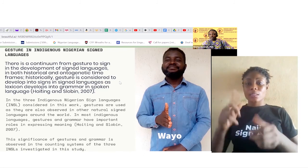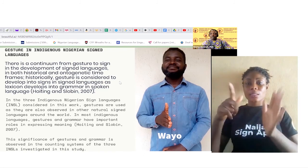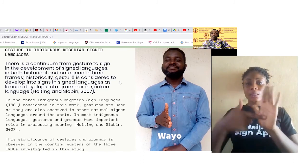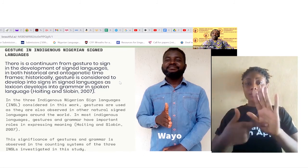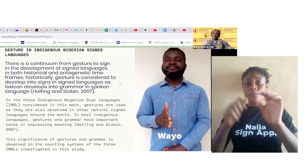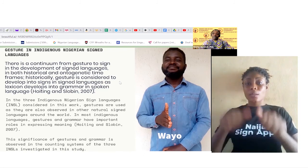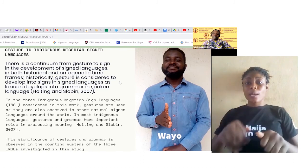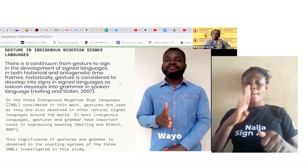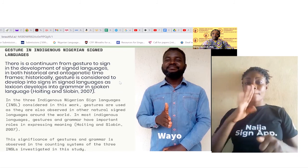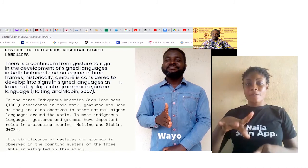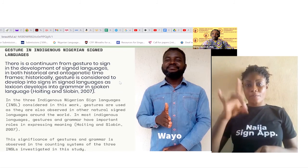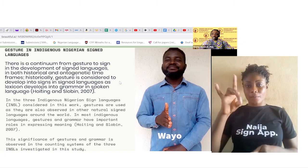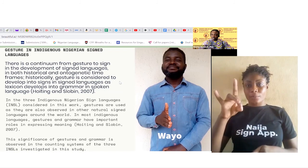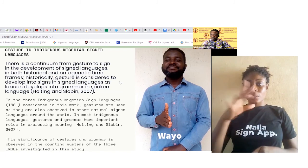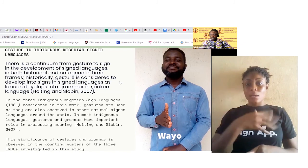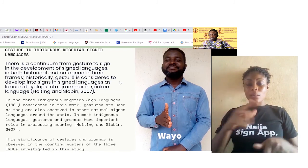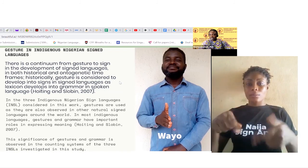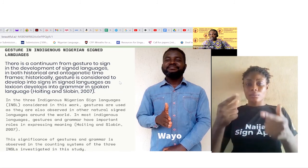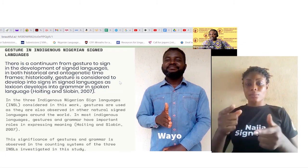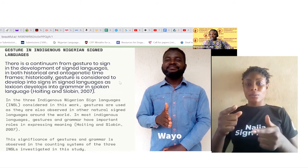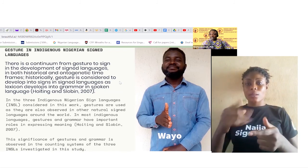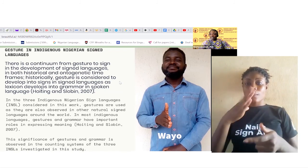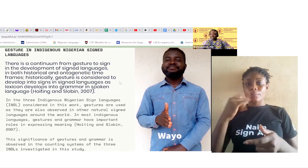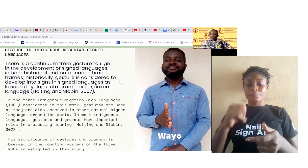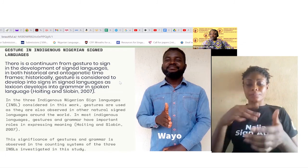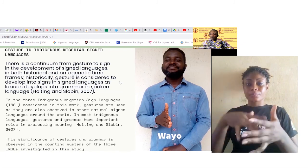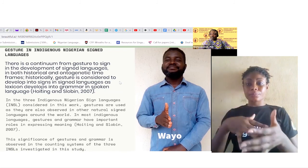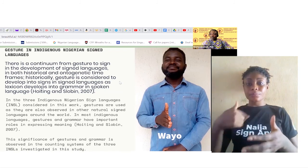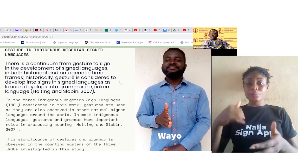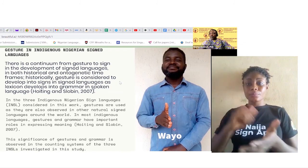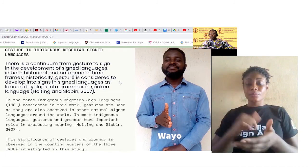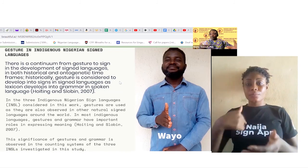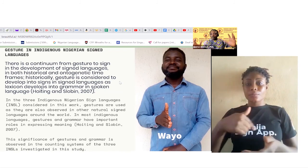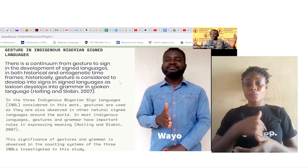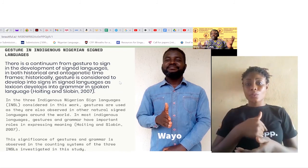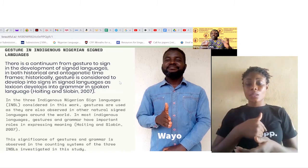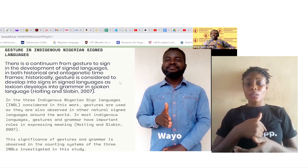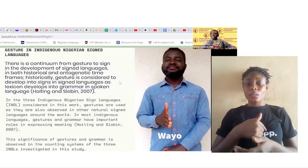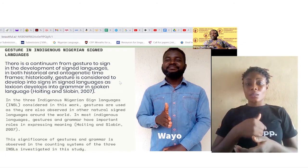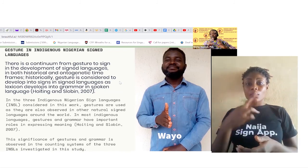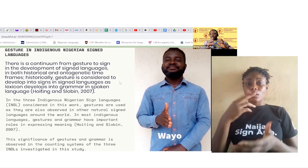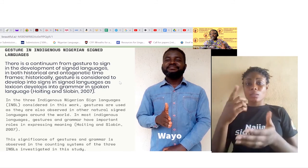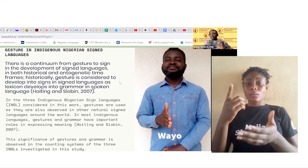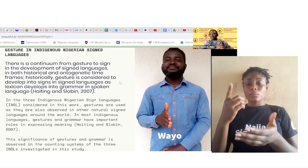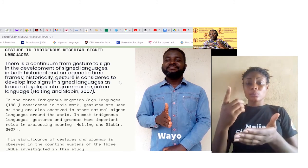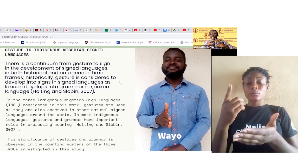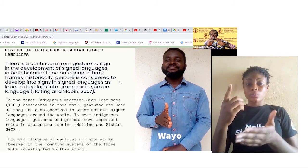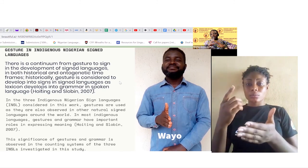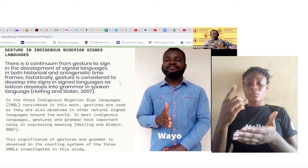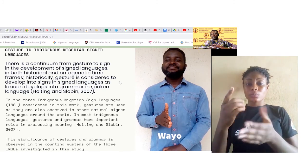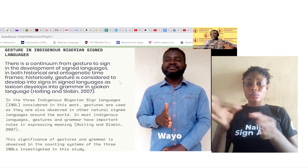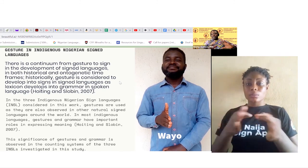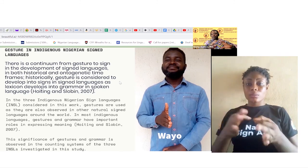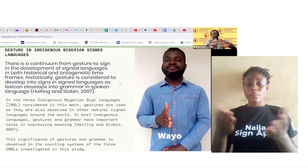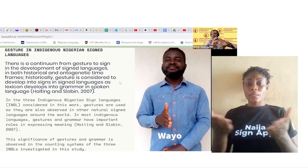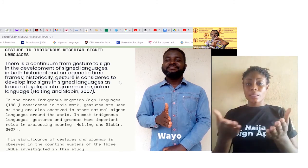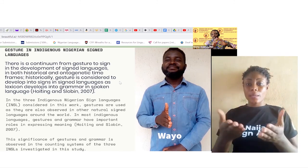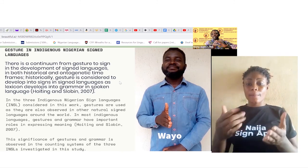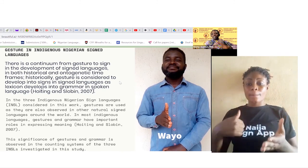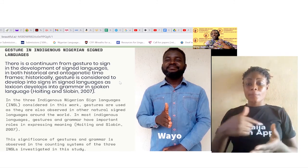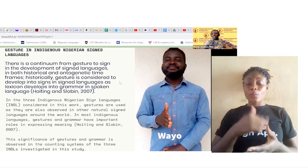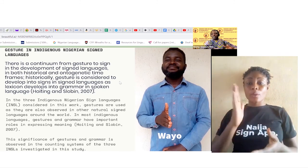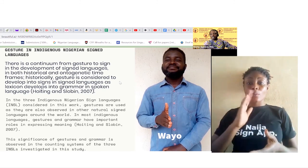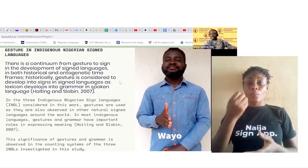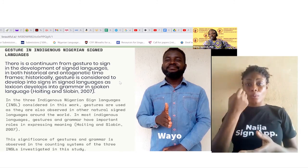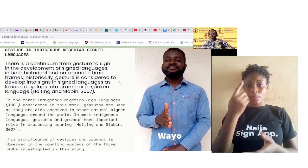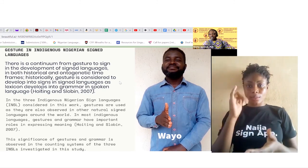are um describing here today uh we will understand that there is a kind of consistency in